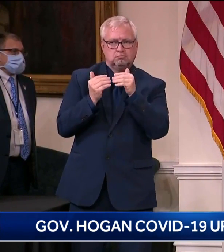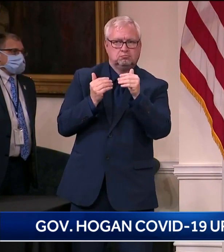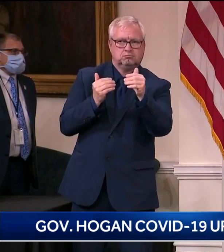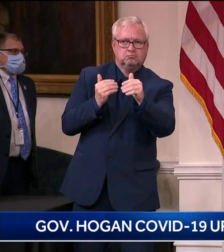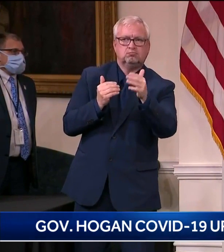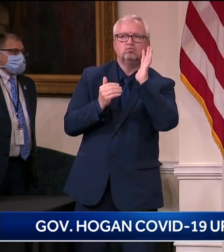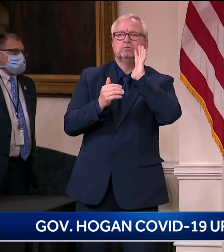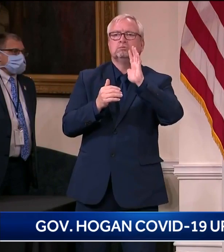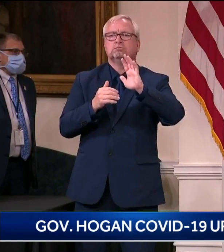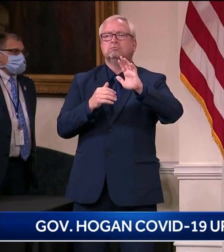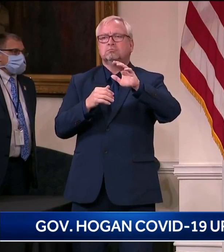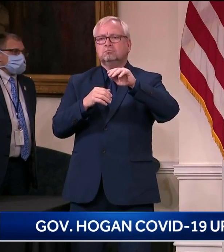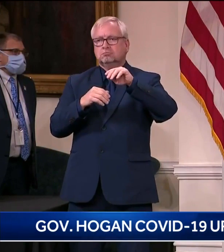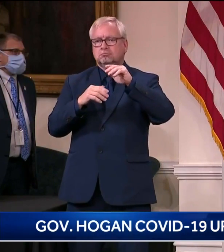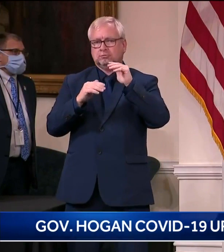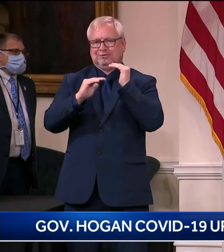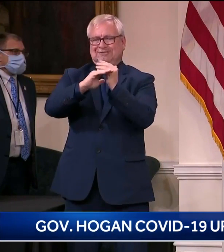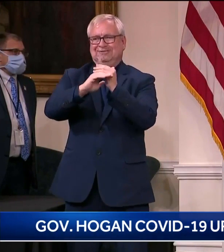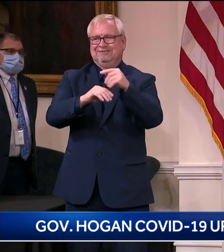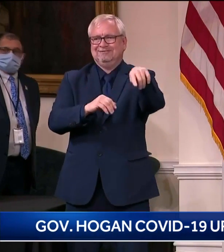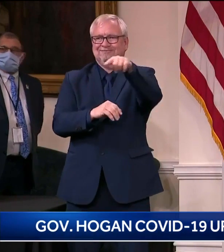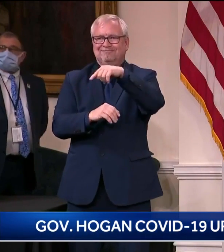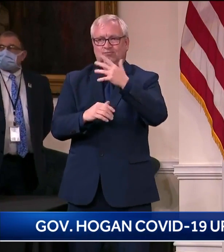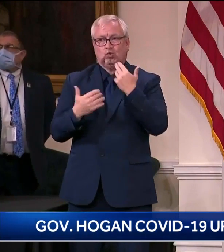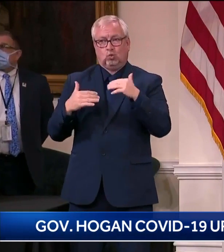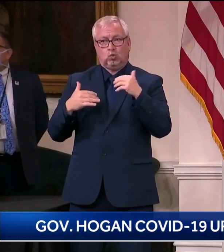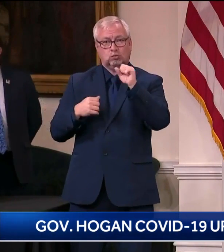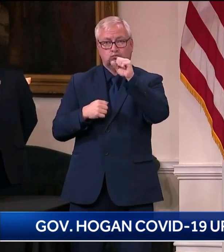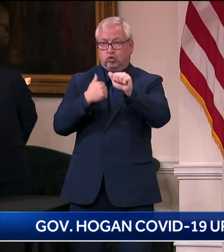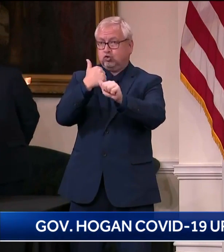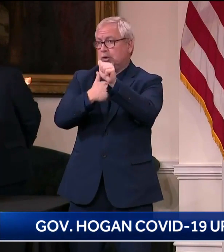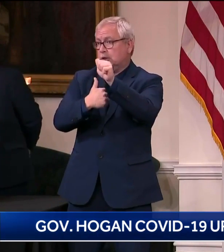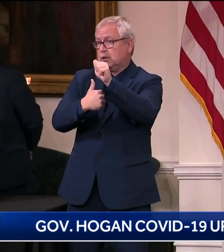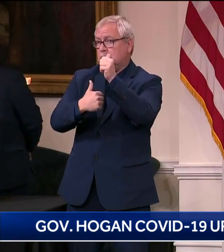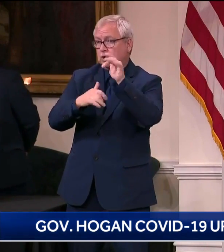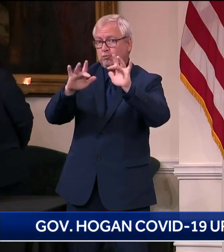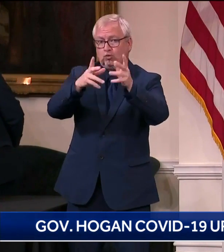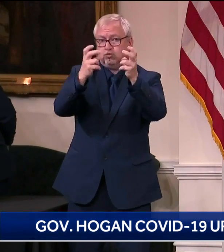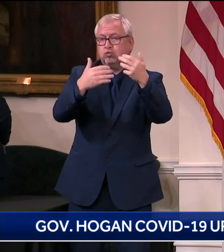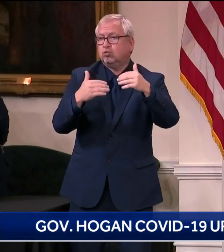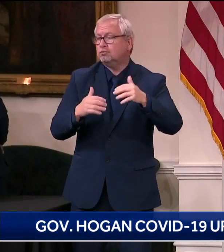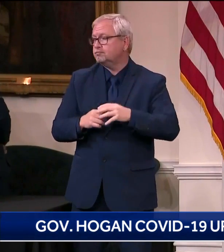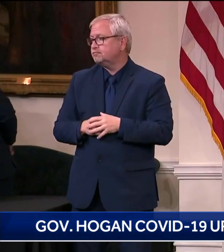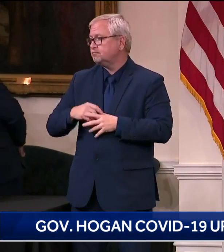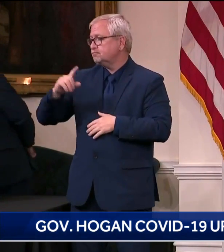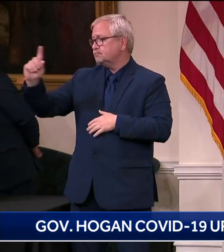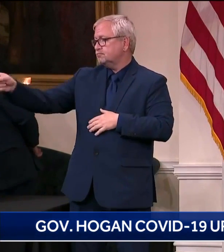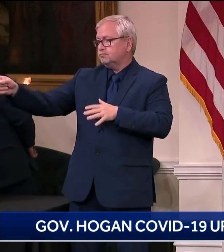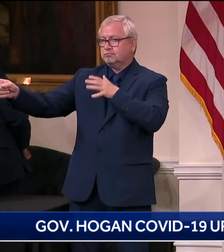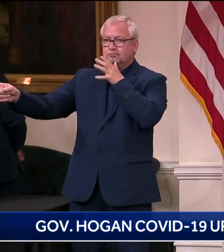THIS IS SOMETHING THEY WERE WORKING ON AND DID NOT GET IT DONE IN TIME.